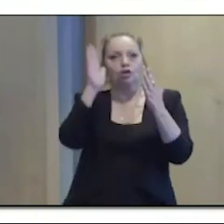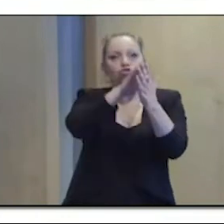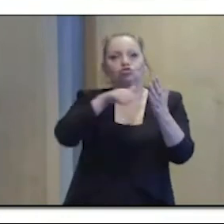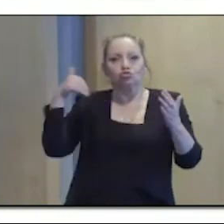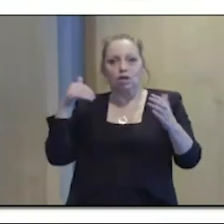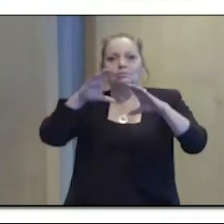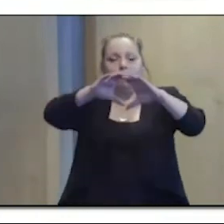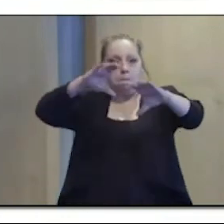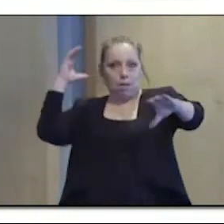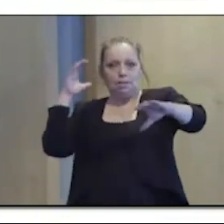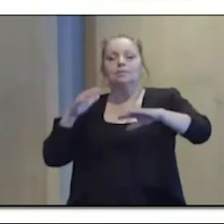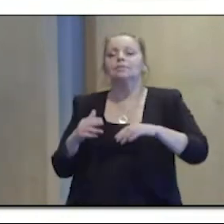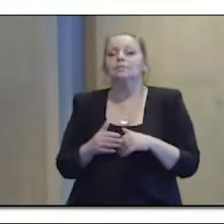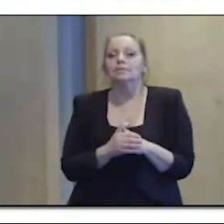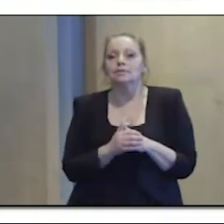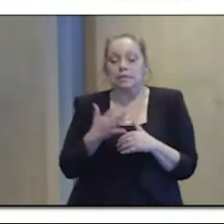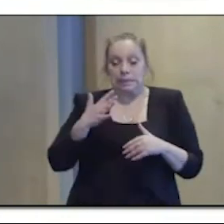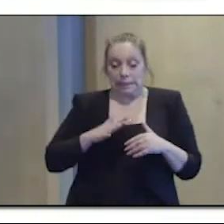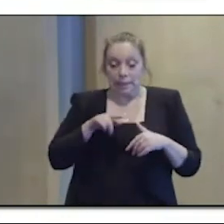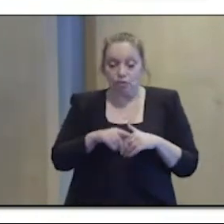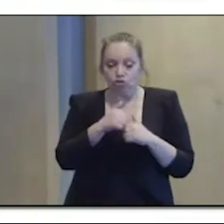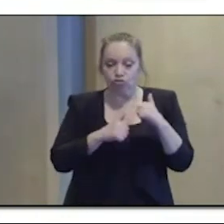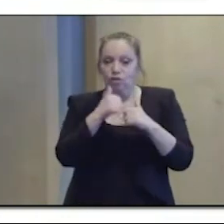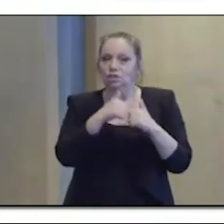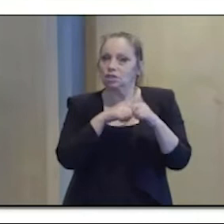so if they need infrastructure that infrastructure will be there. Some of you